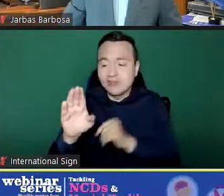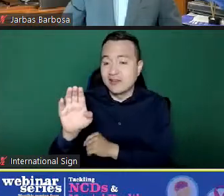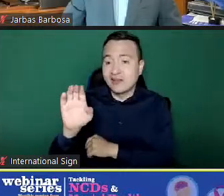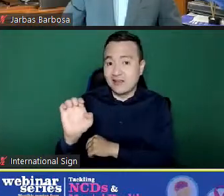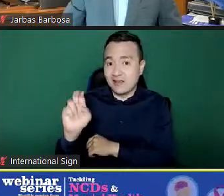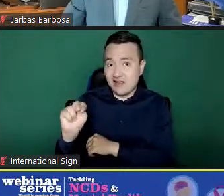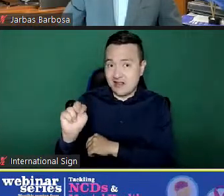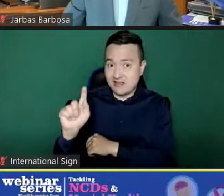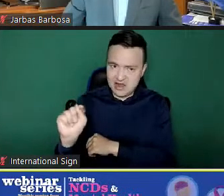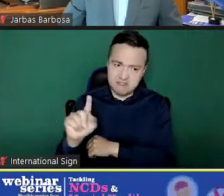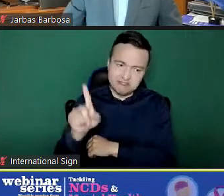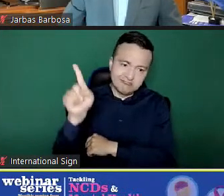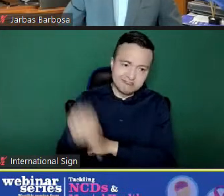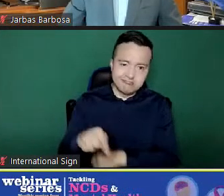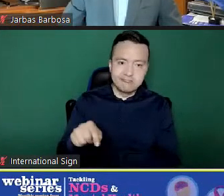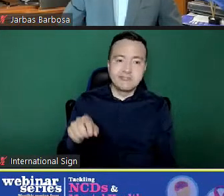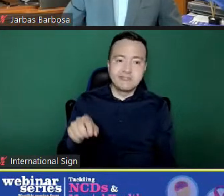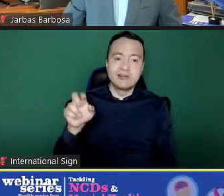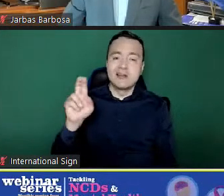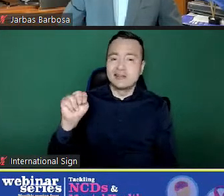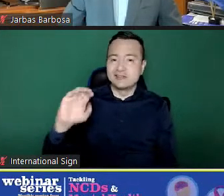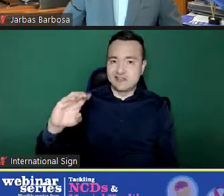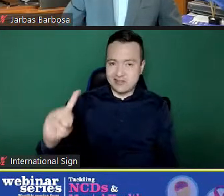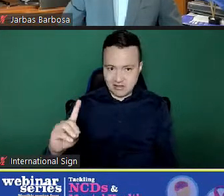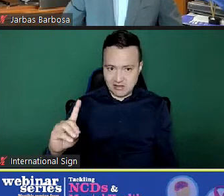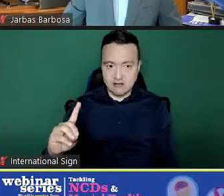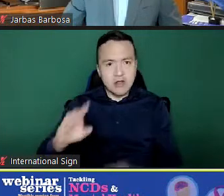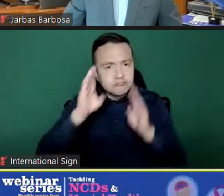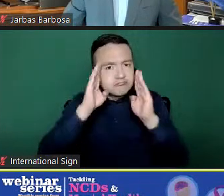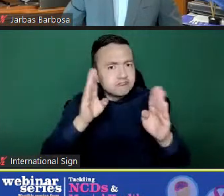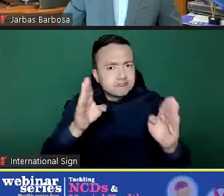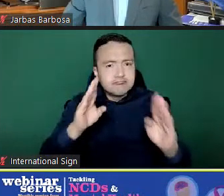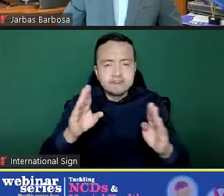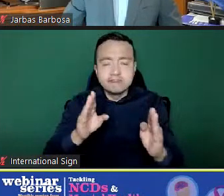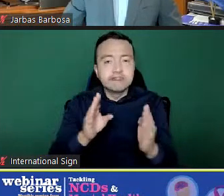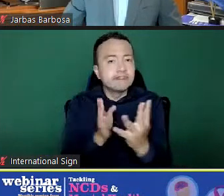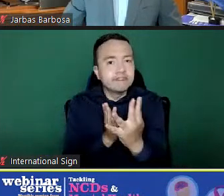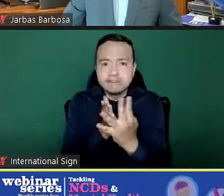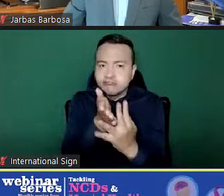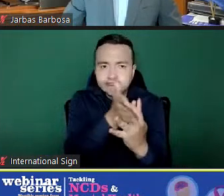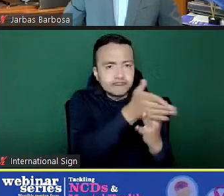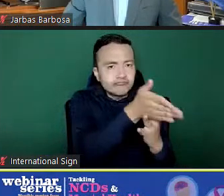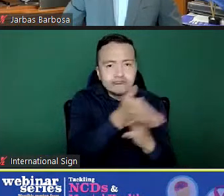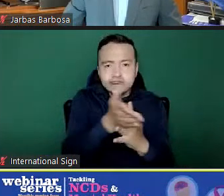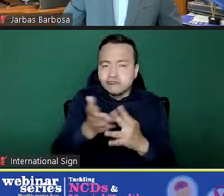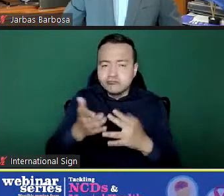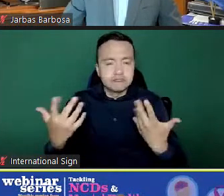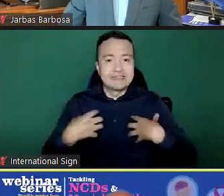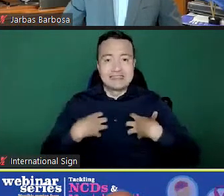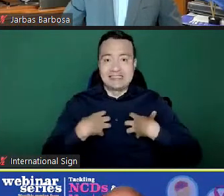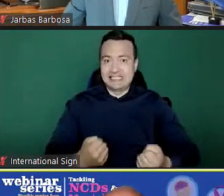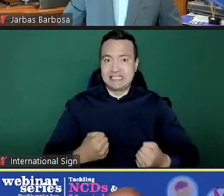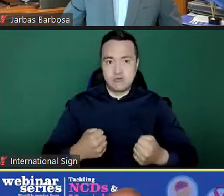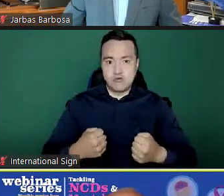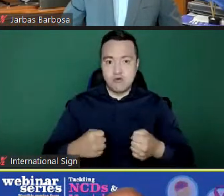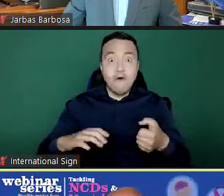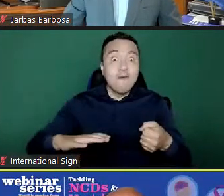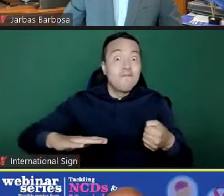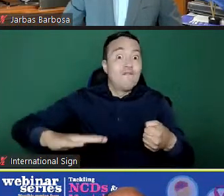Let's go on to the next slide, please.